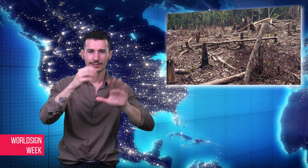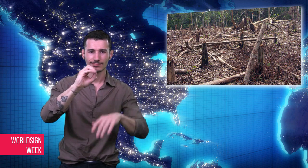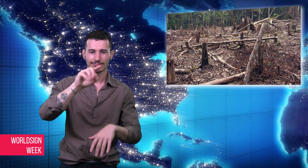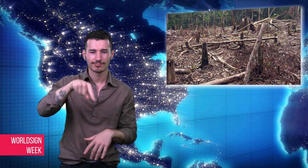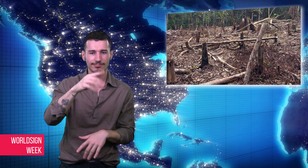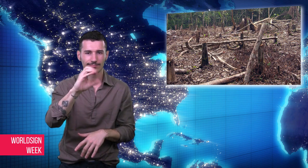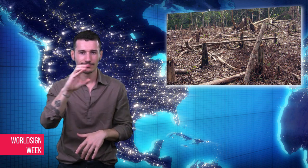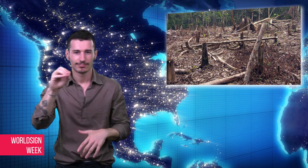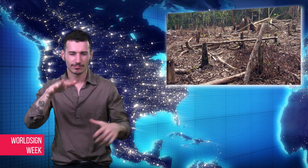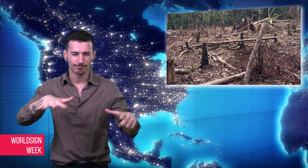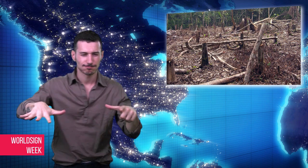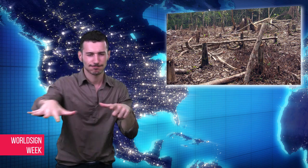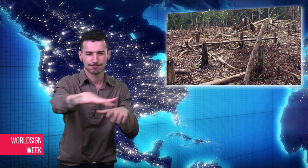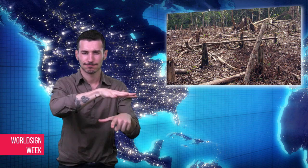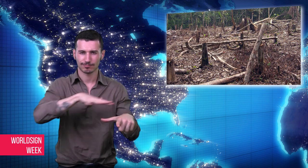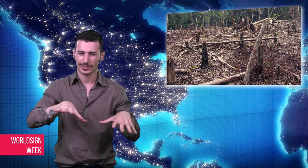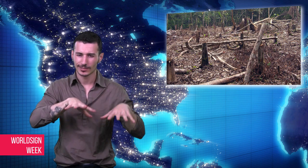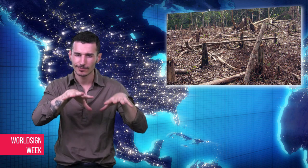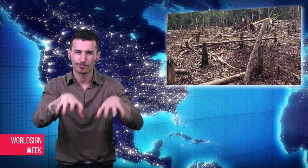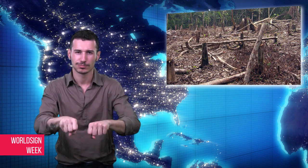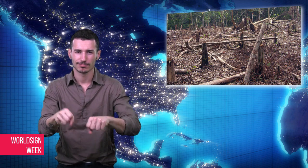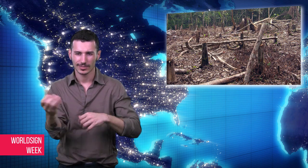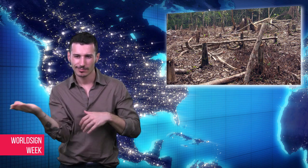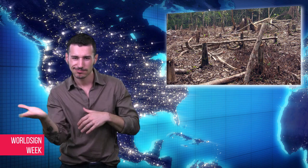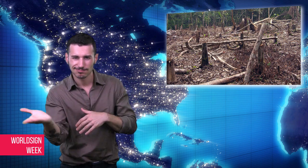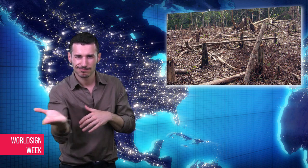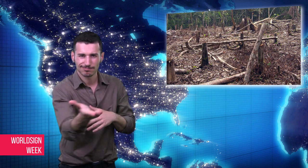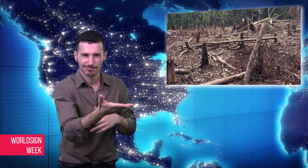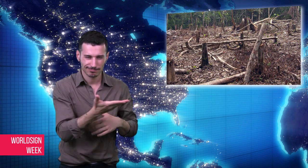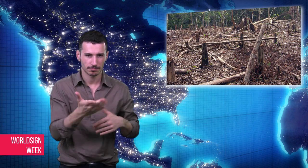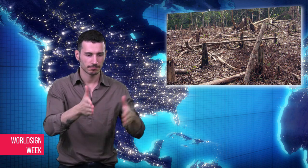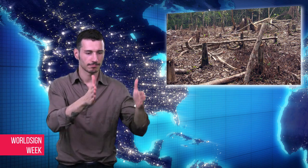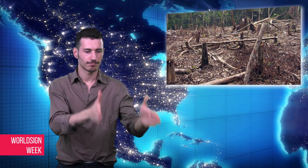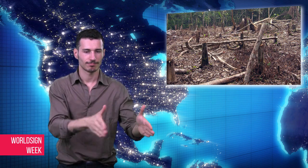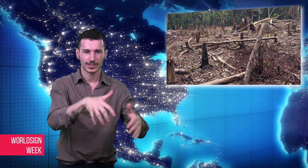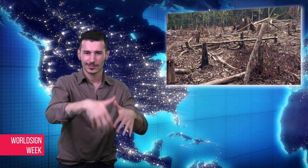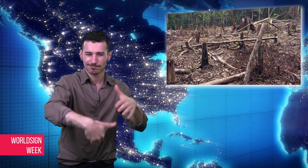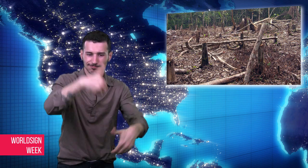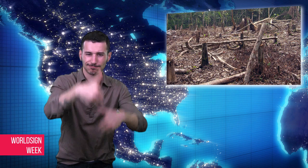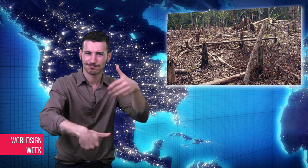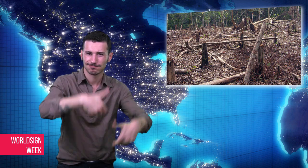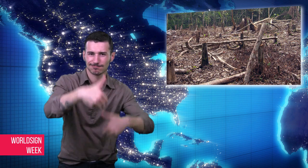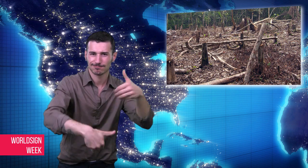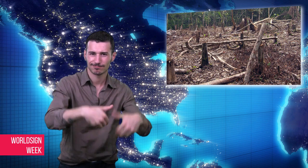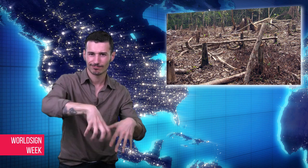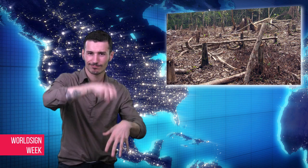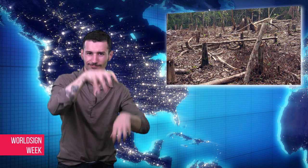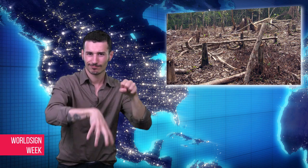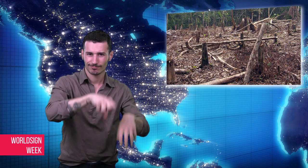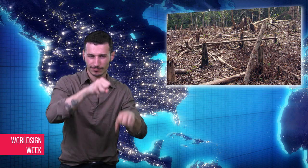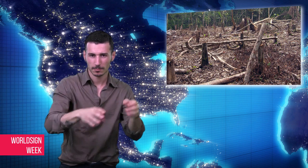logging, mining and farming. The ministry claims it would reduce